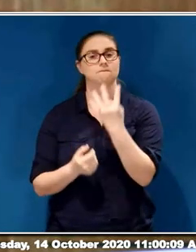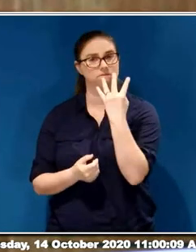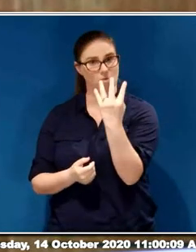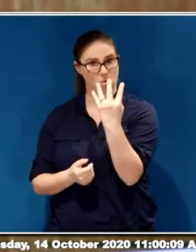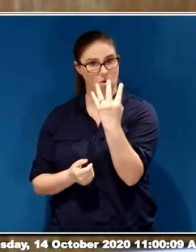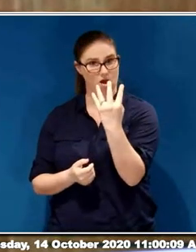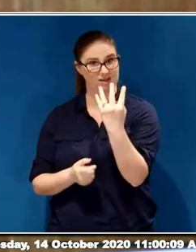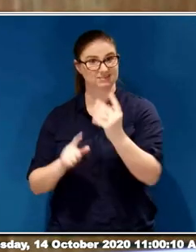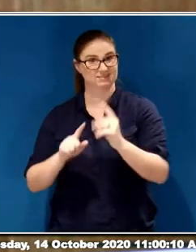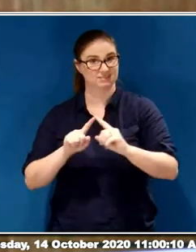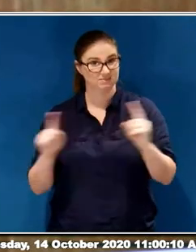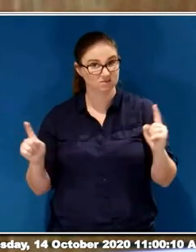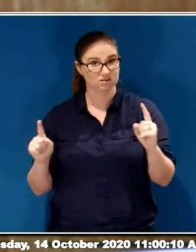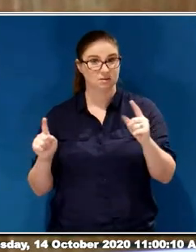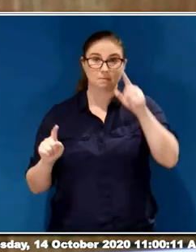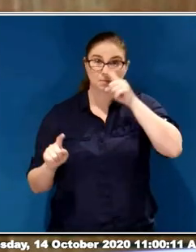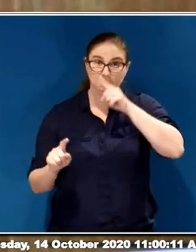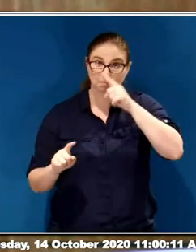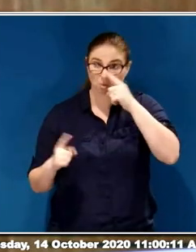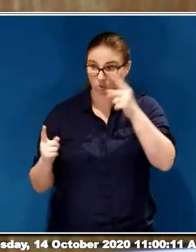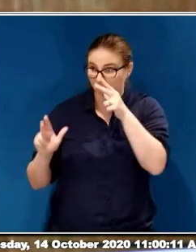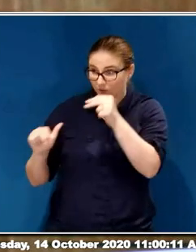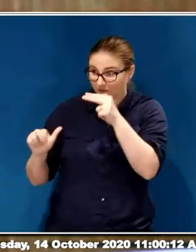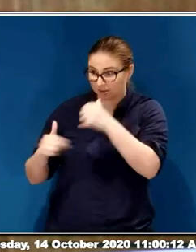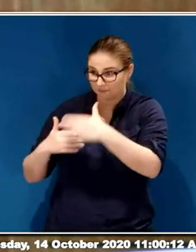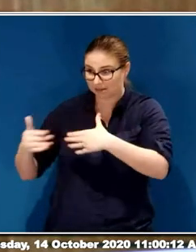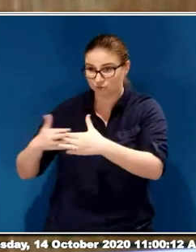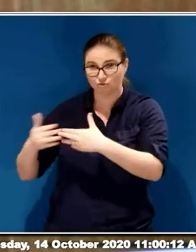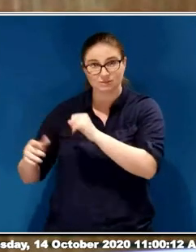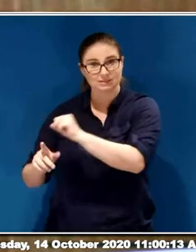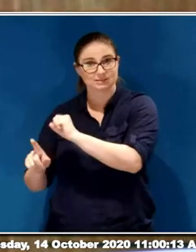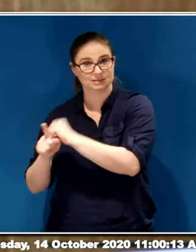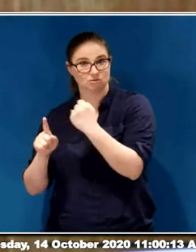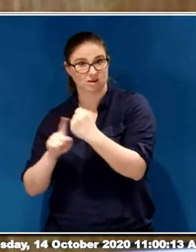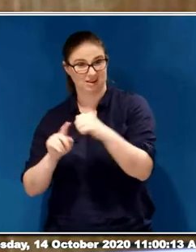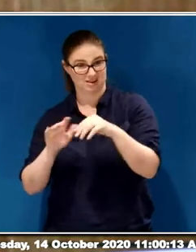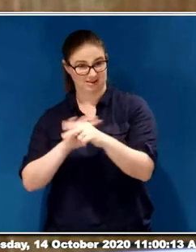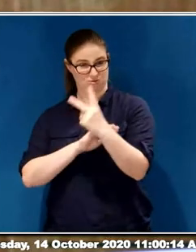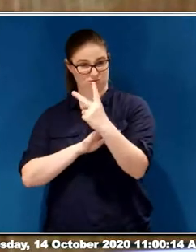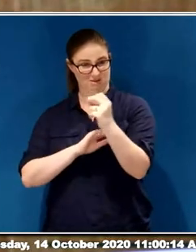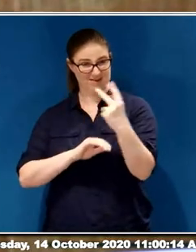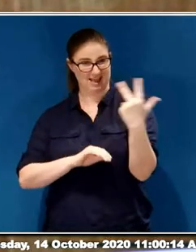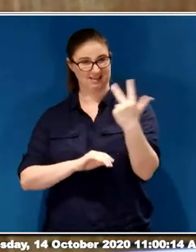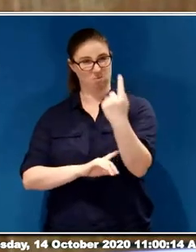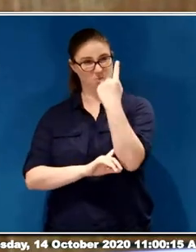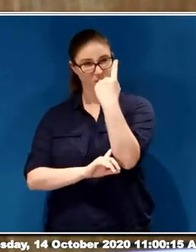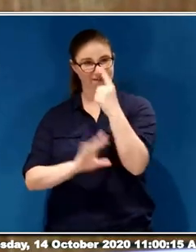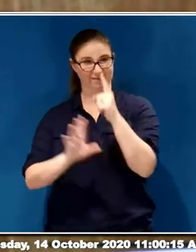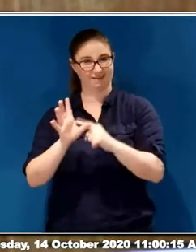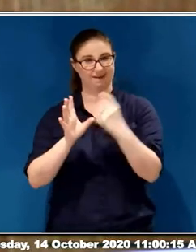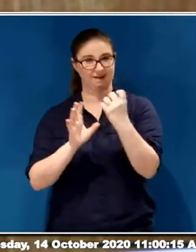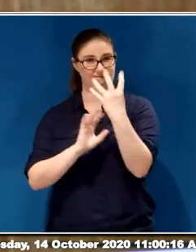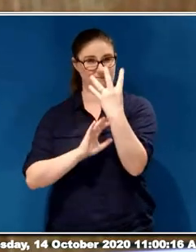just in 2018. The first of those case managers was amazingly supportive and tried to